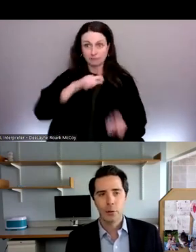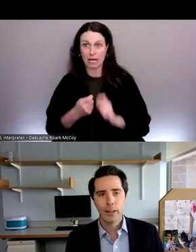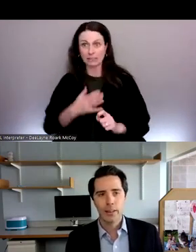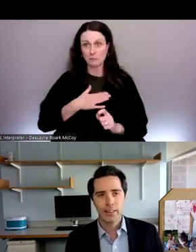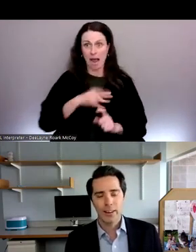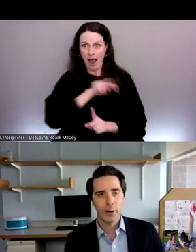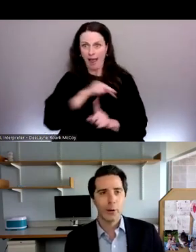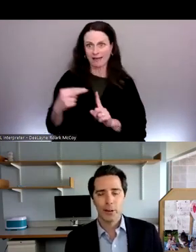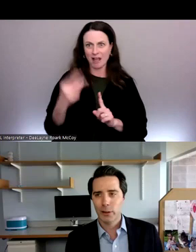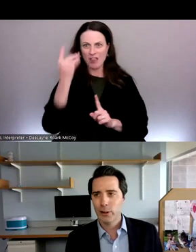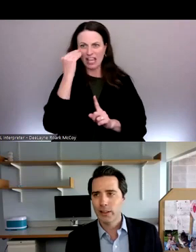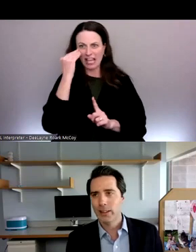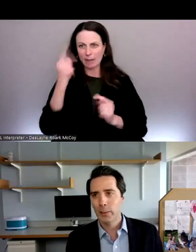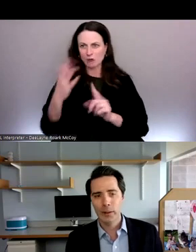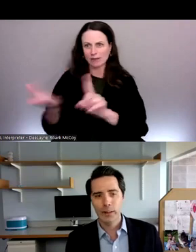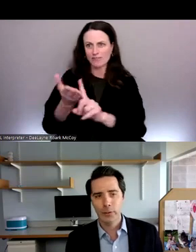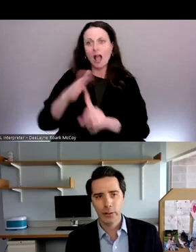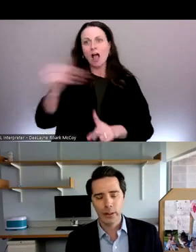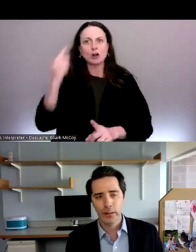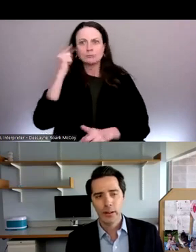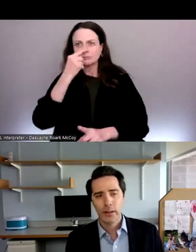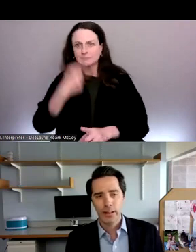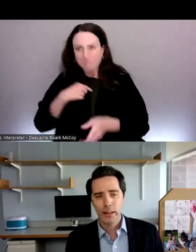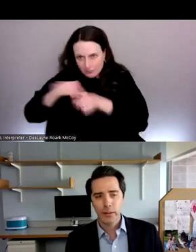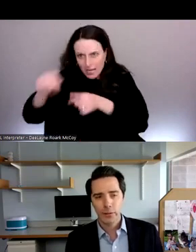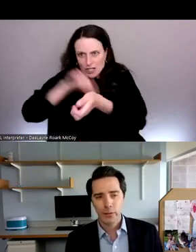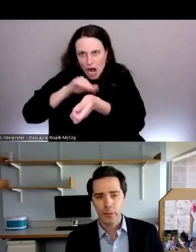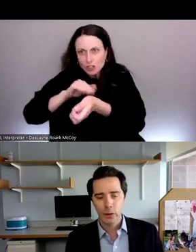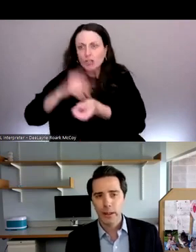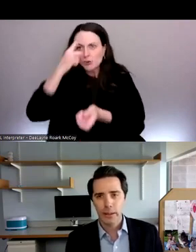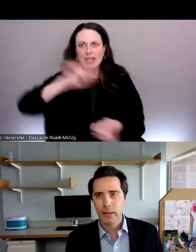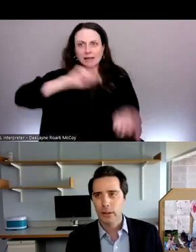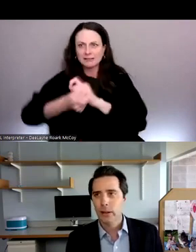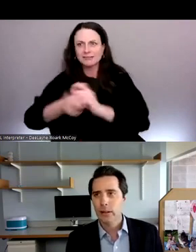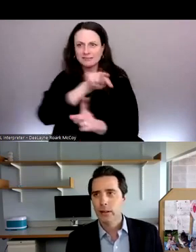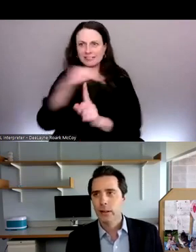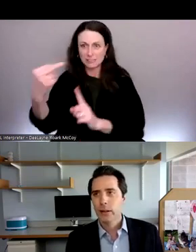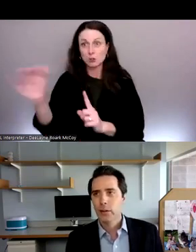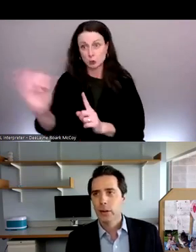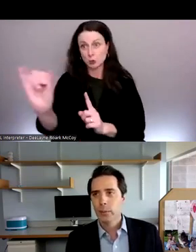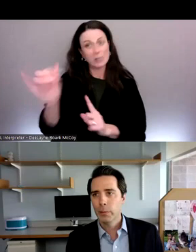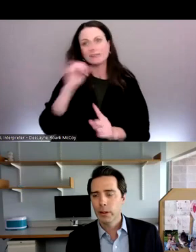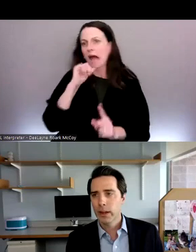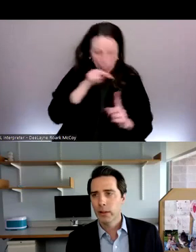I'm trying to get other otolaryngologists to think about this differently instead of looking at the